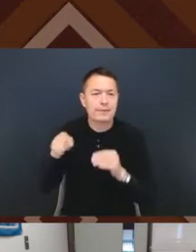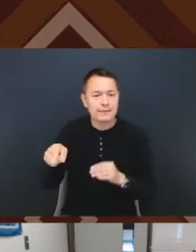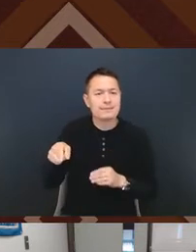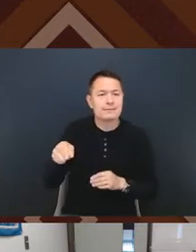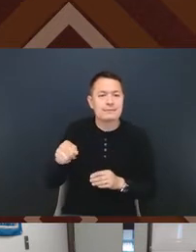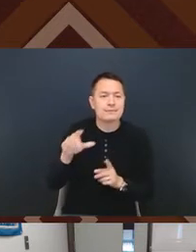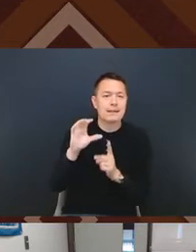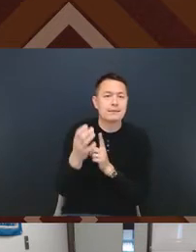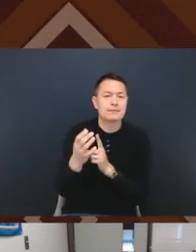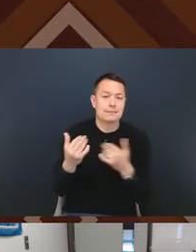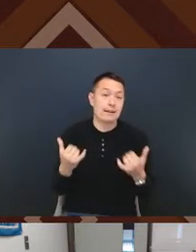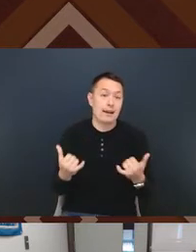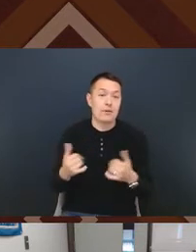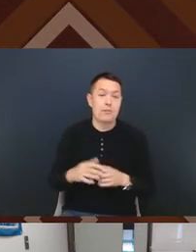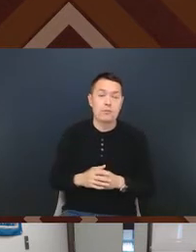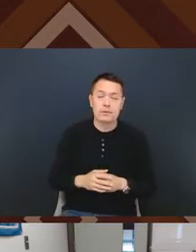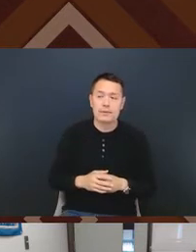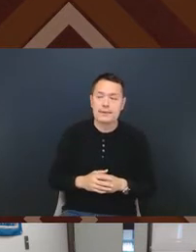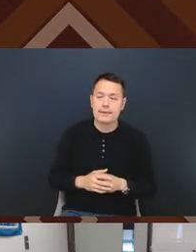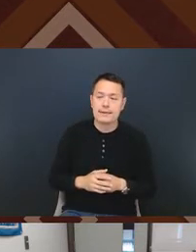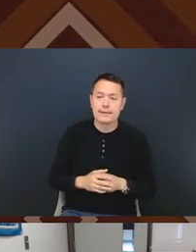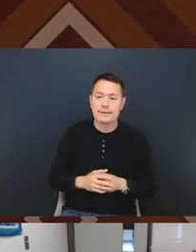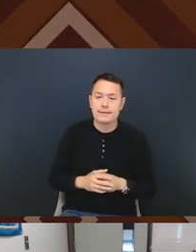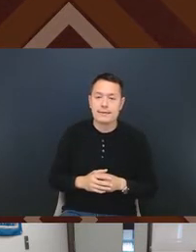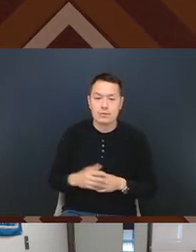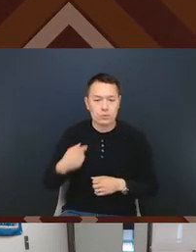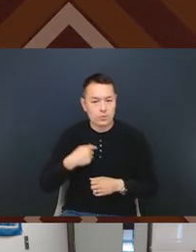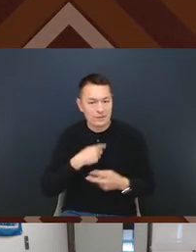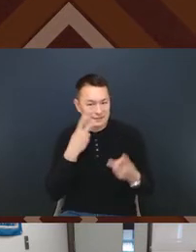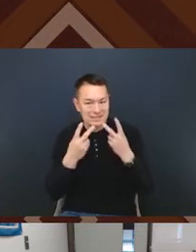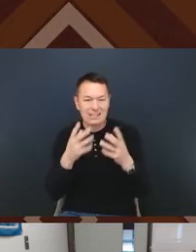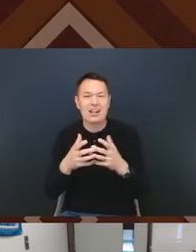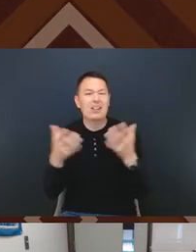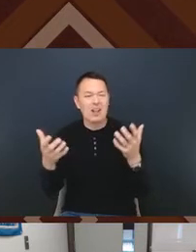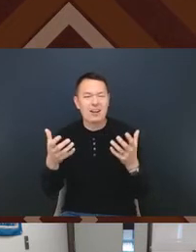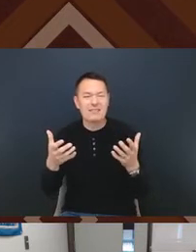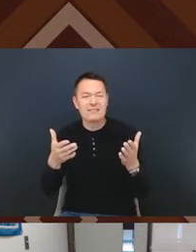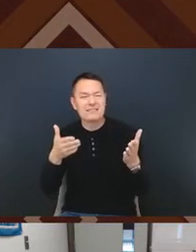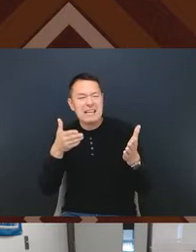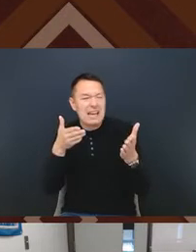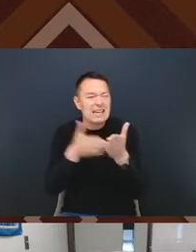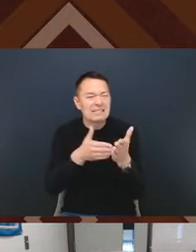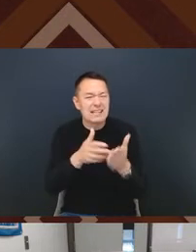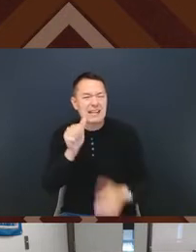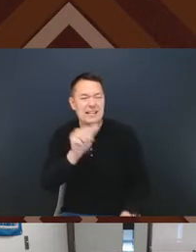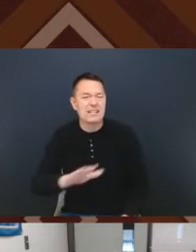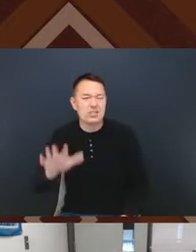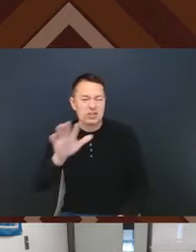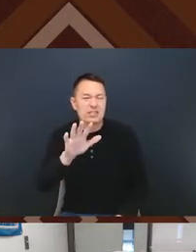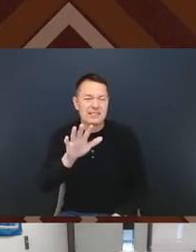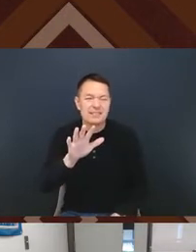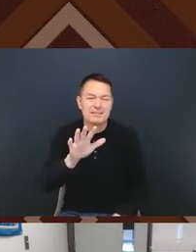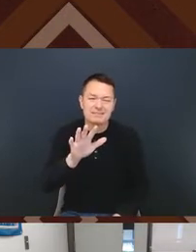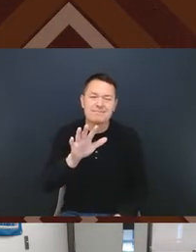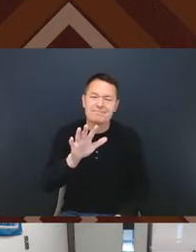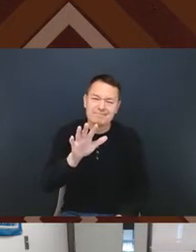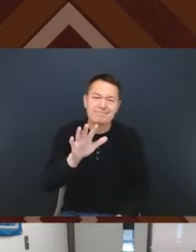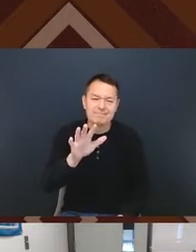now that we that we've seen a lot of this anti-Asian anti-Asian violence,